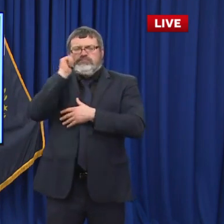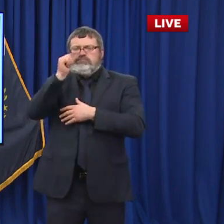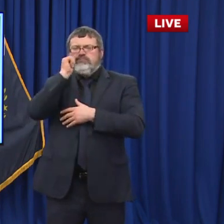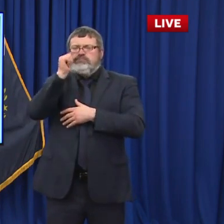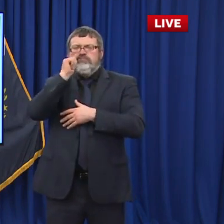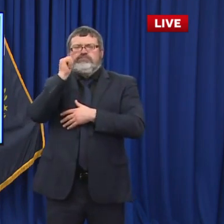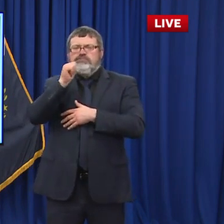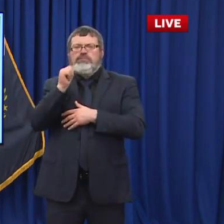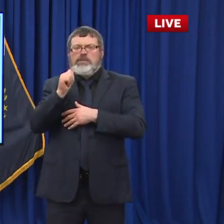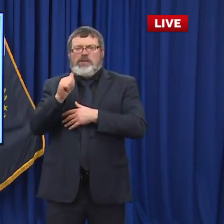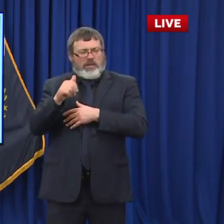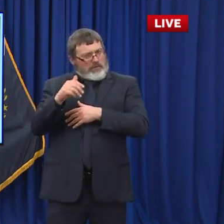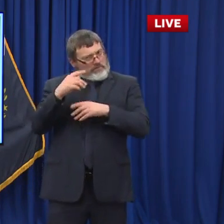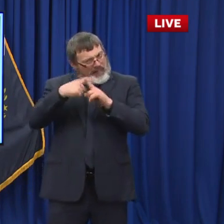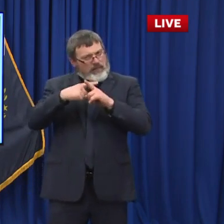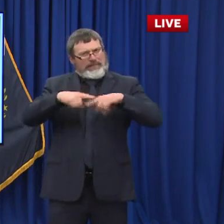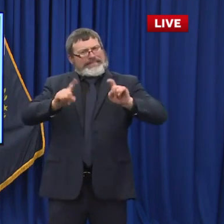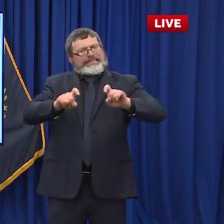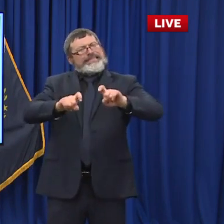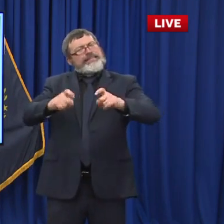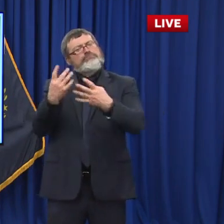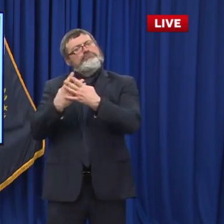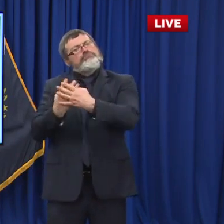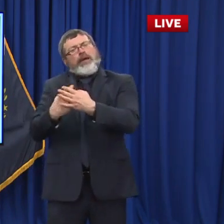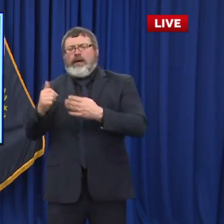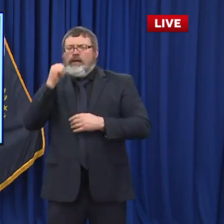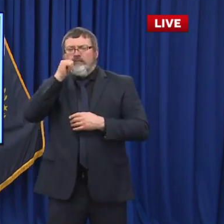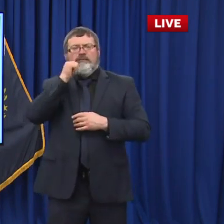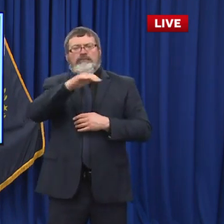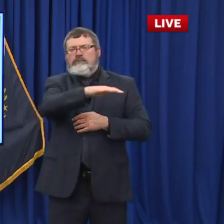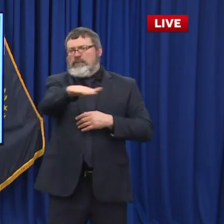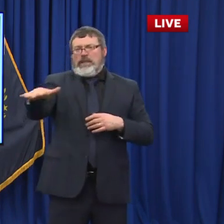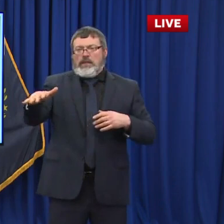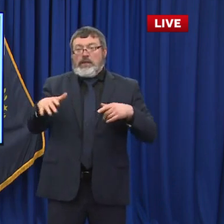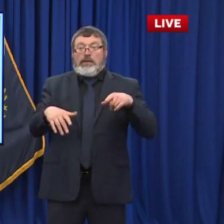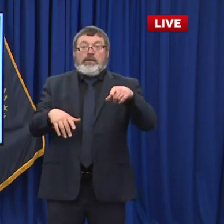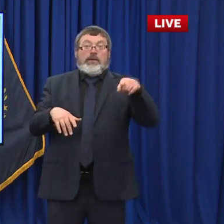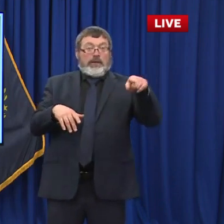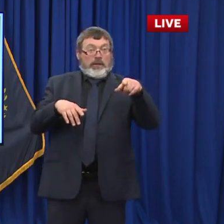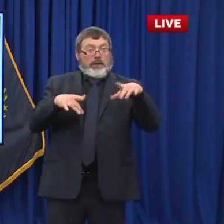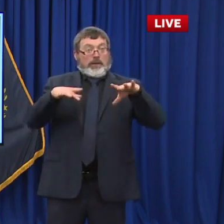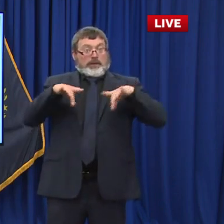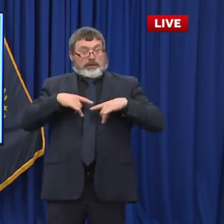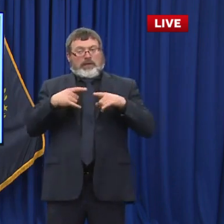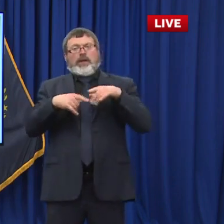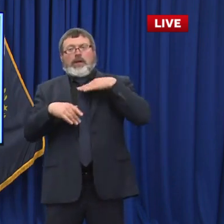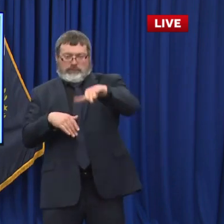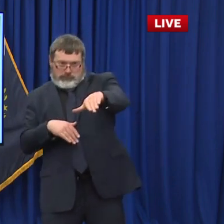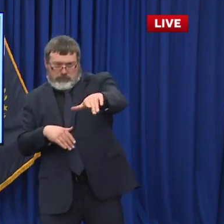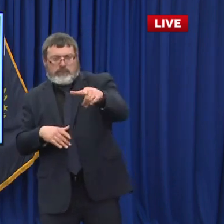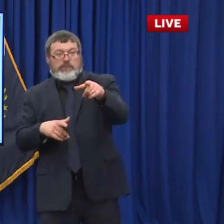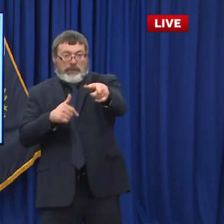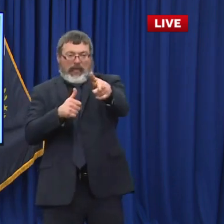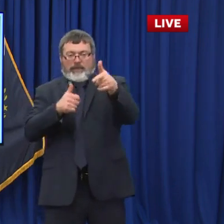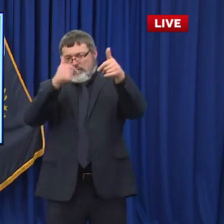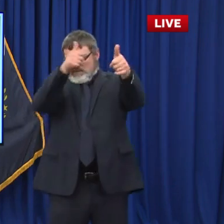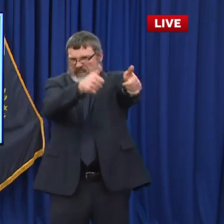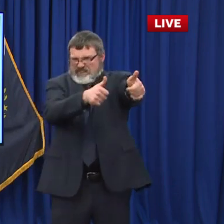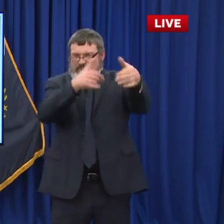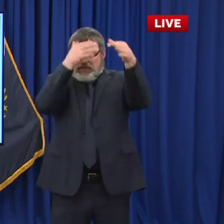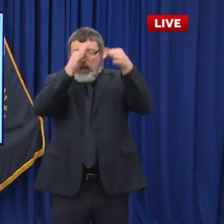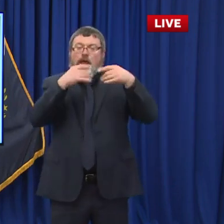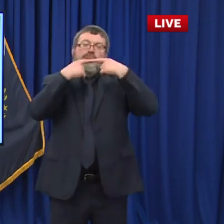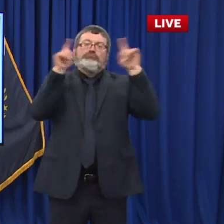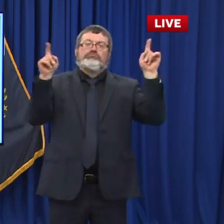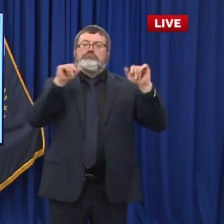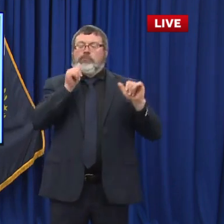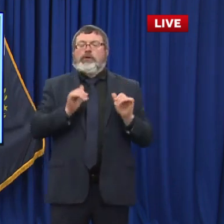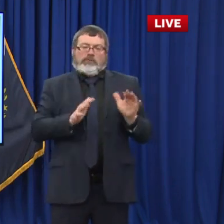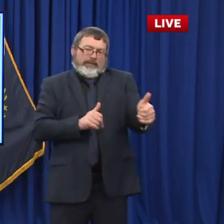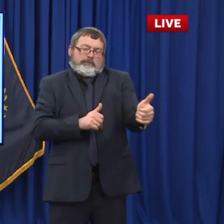I KNOW THAT THEY’VE OFFERED TESTING TO EVERYBODY IN TERMS OF WHAT INFORMATION IS RELEASED TO THE PUBLIC FOR THOSE INDIVIDUALS WHO HAVE TESTED POSITIVE THAT REALLY IS UP TO THOSE